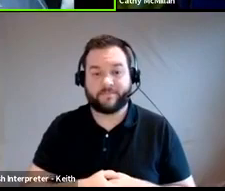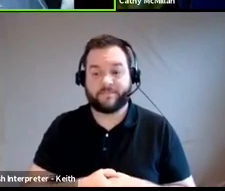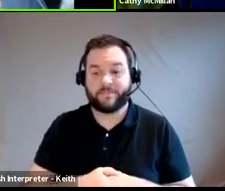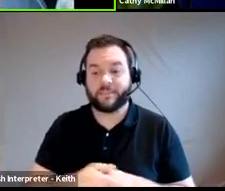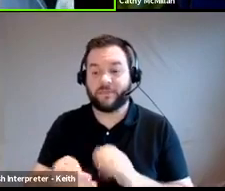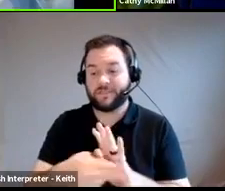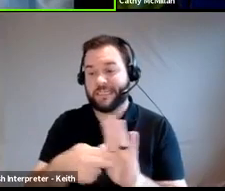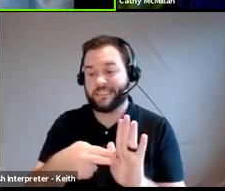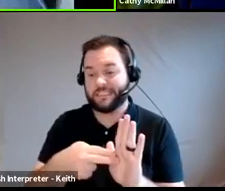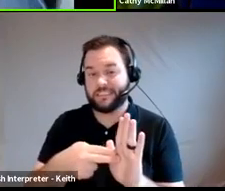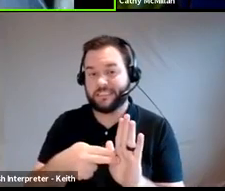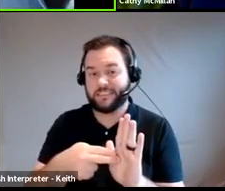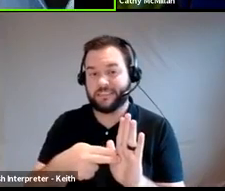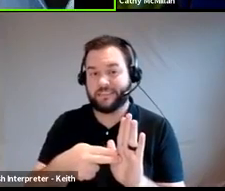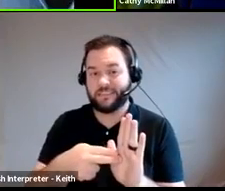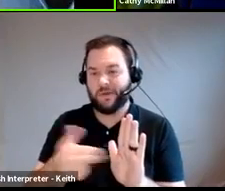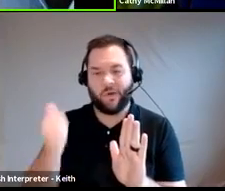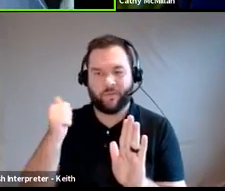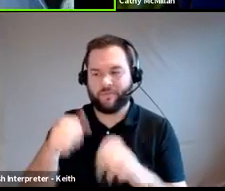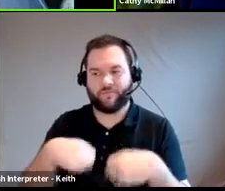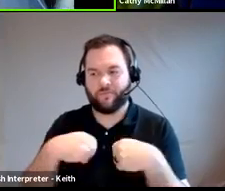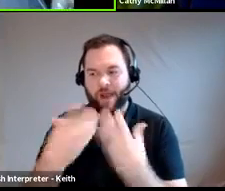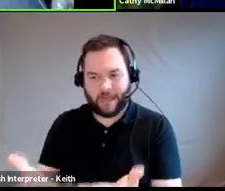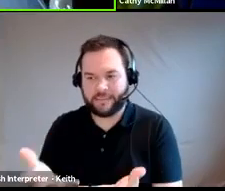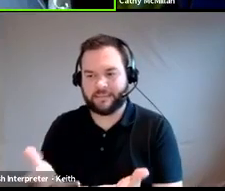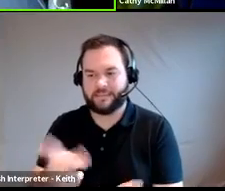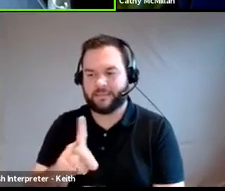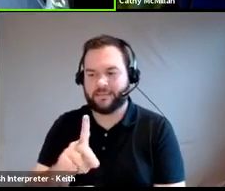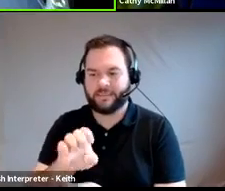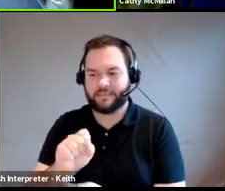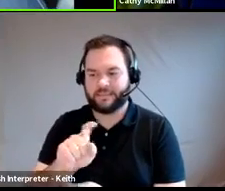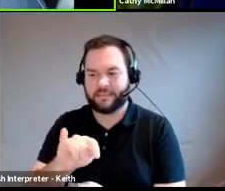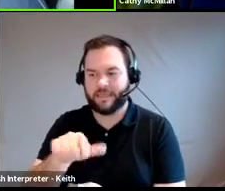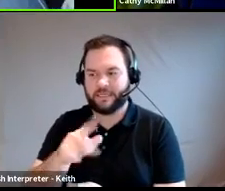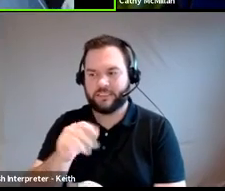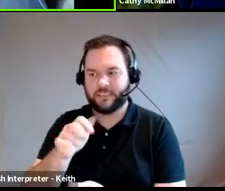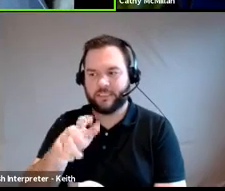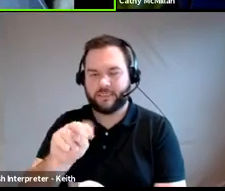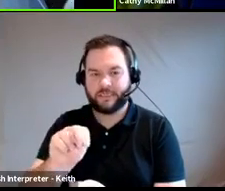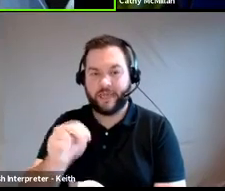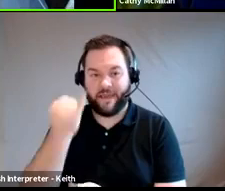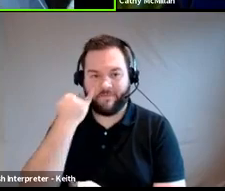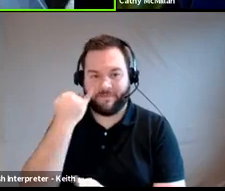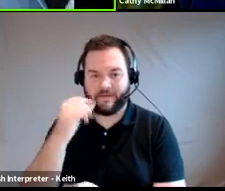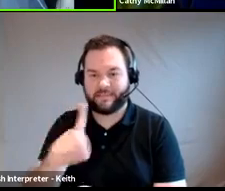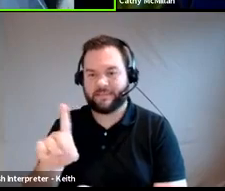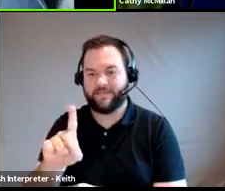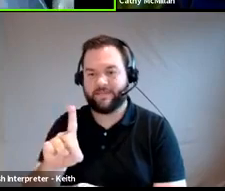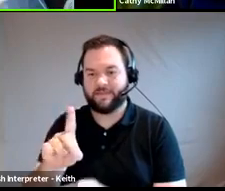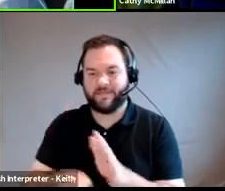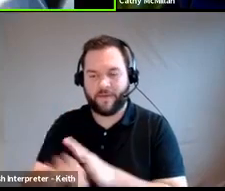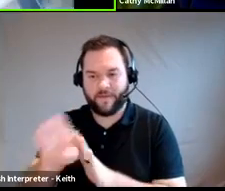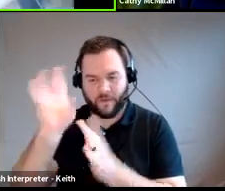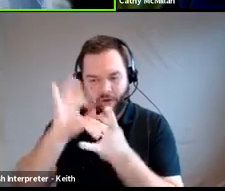system system. So, as So, as a designation. you will you will not get a designee you will not get a designation if you have. a dog a diagnosis of develop